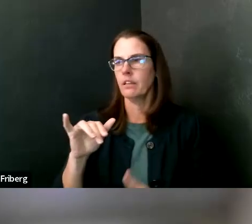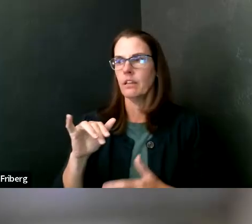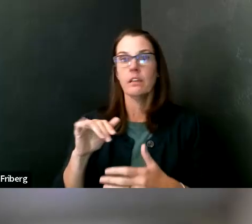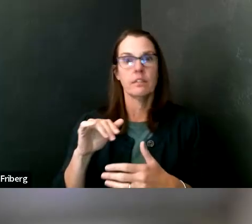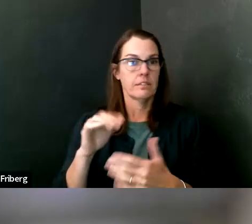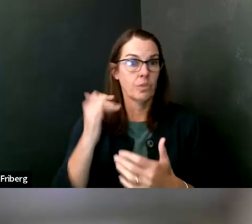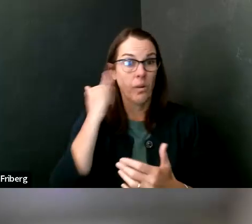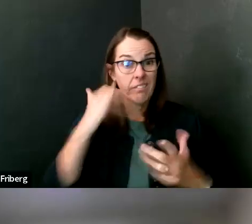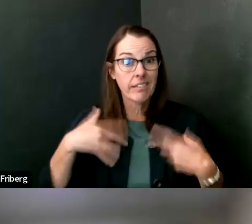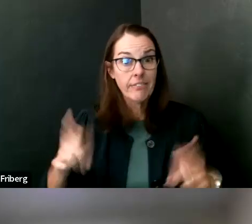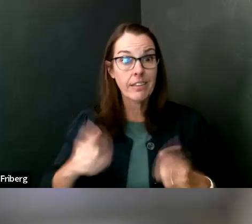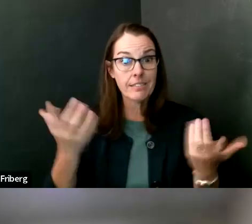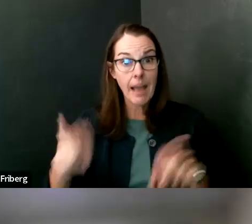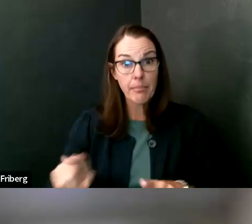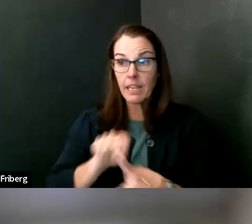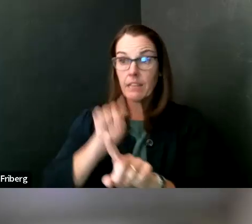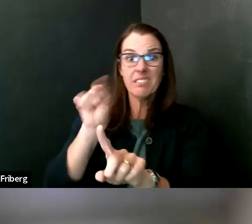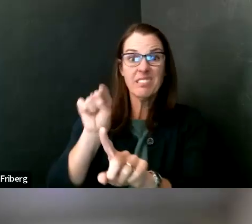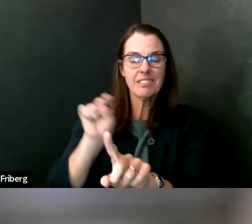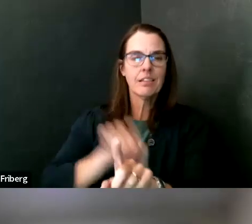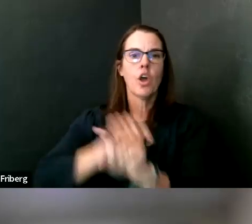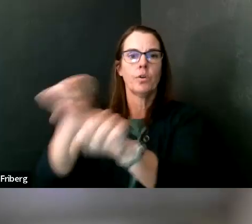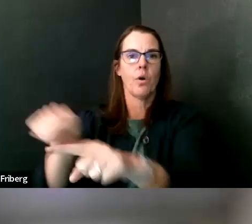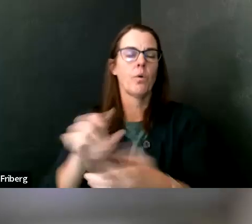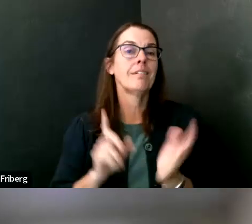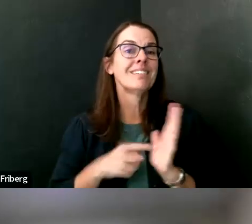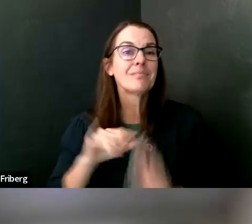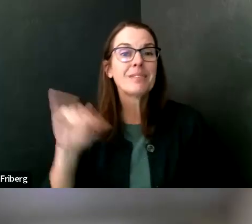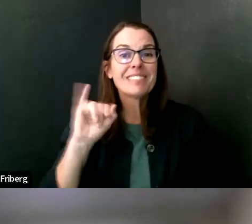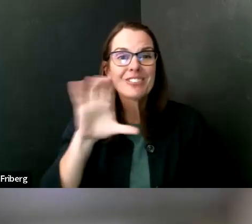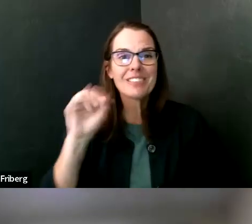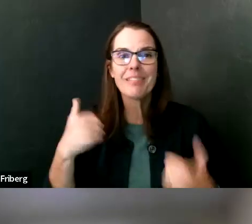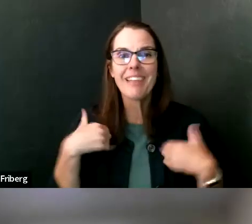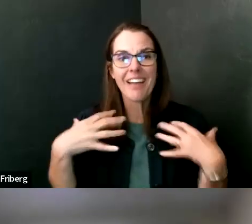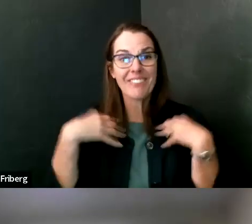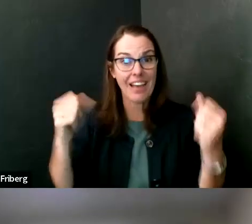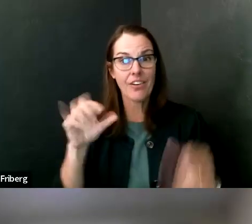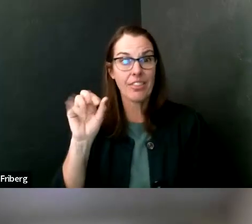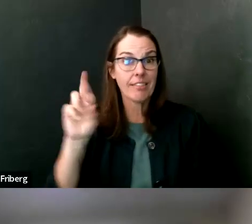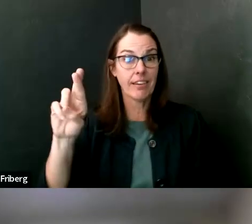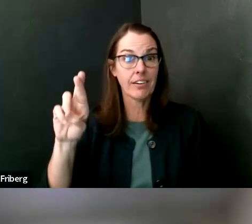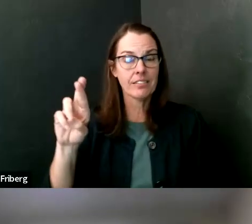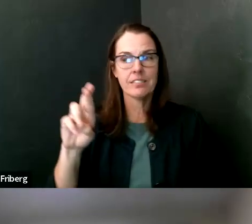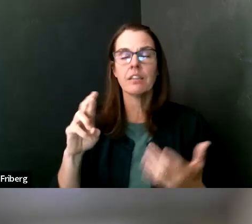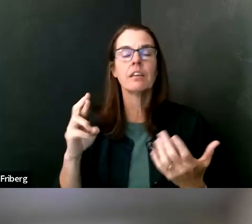you can look at uh insurance companies sometimes have health fairs. Uh, uh, health care providers,